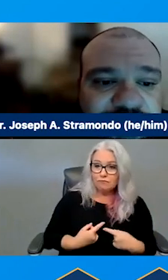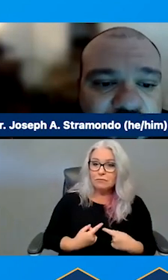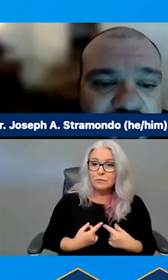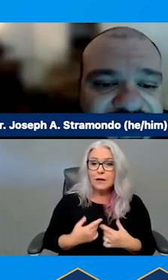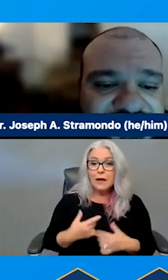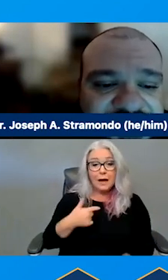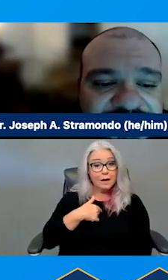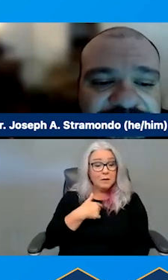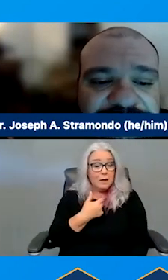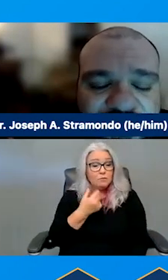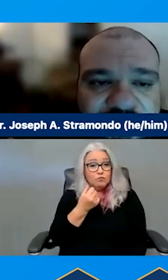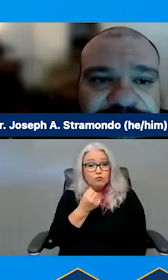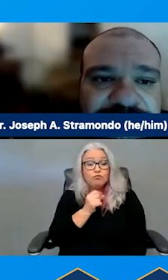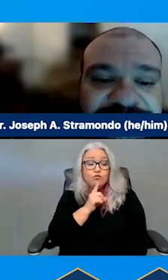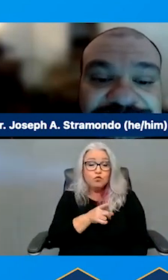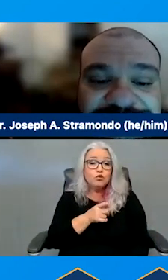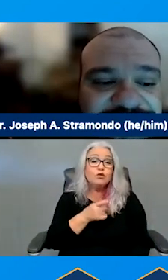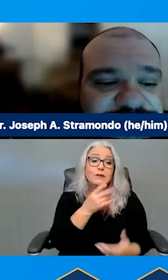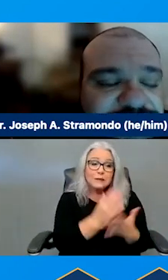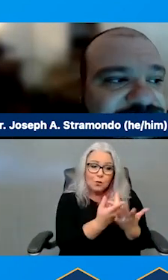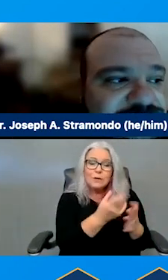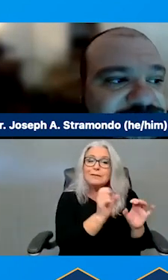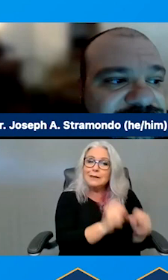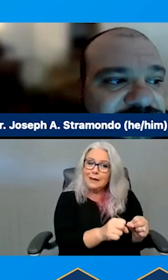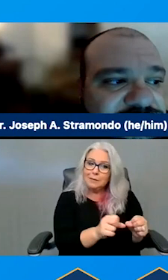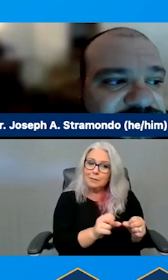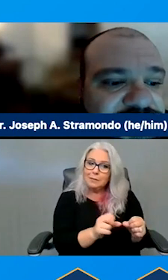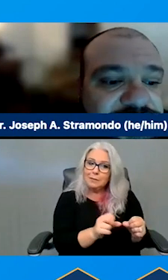someone can be more or less vulnerability to a disease